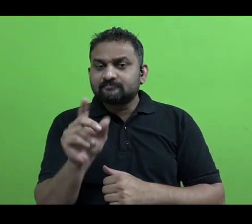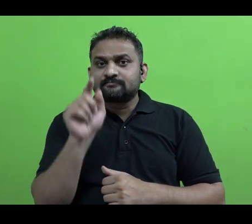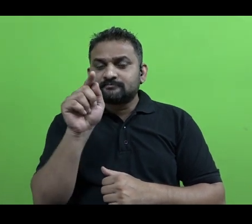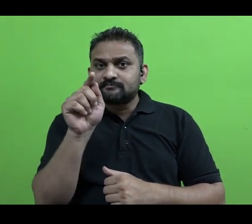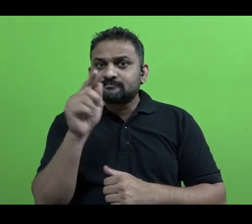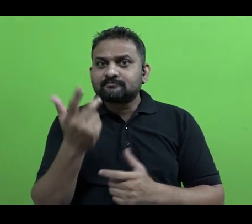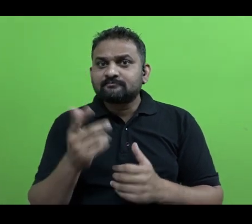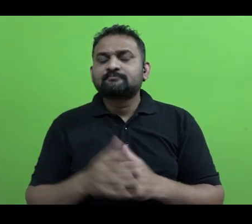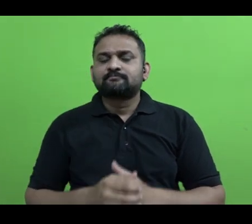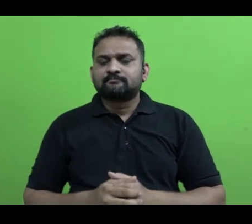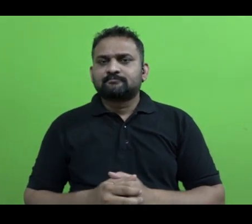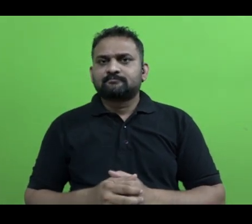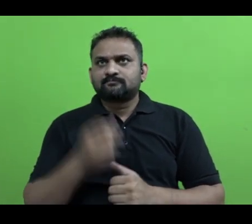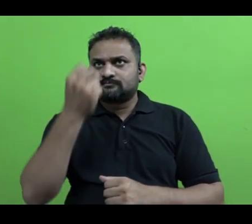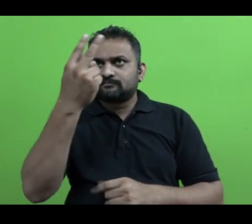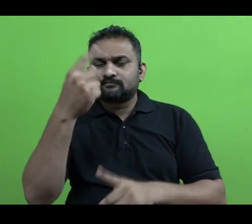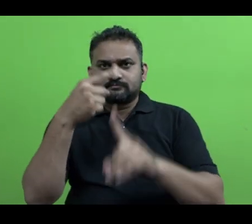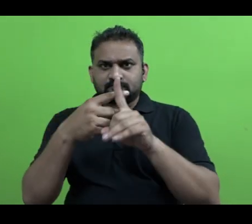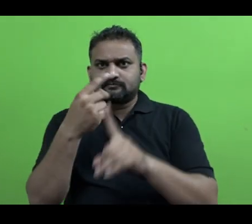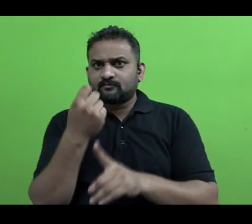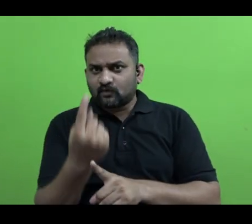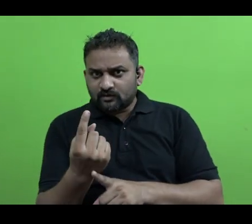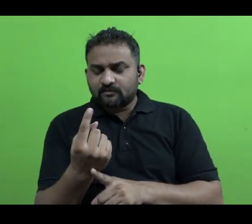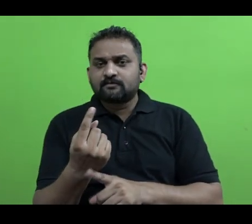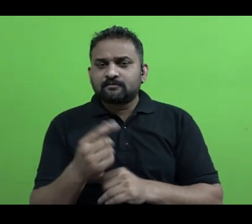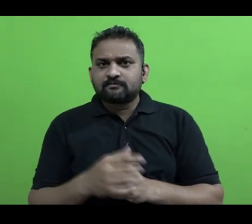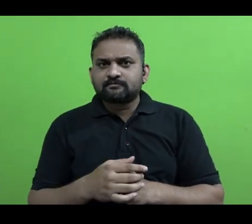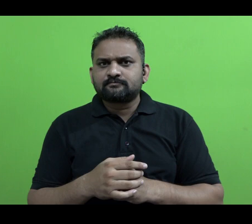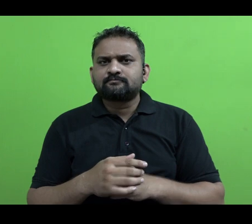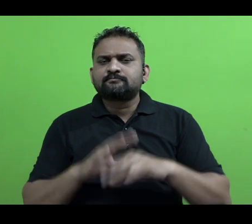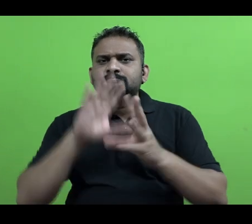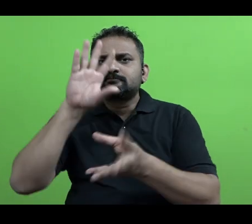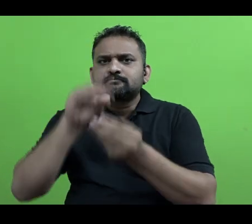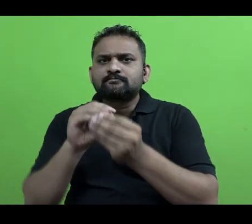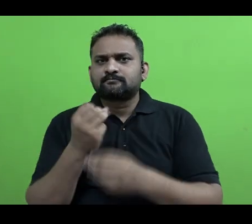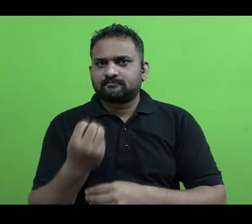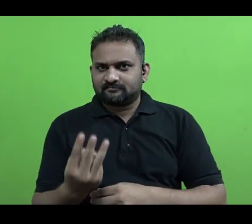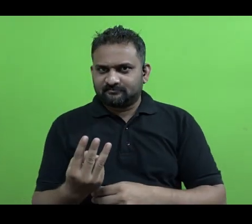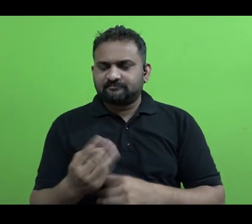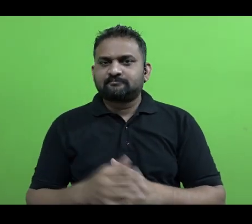Let's check the numbers in the tens place - two plus one equals three.